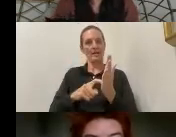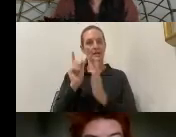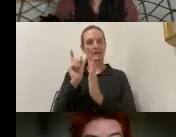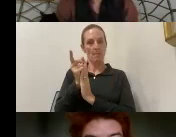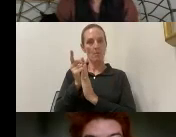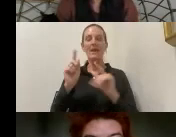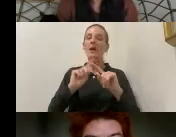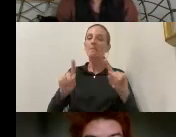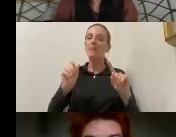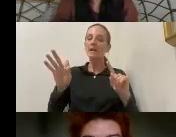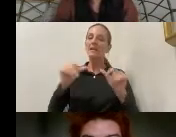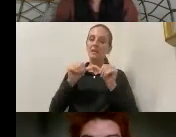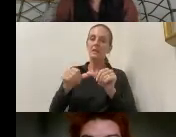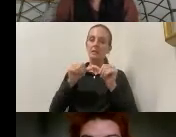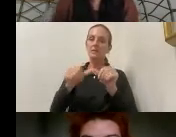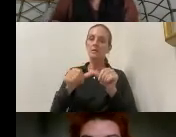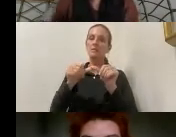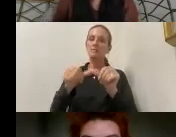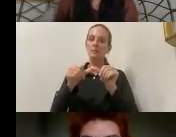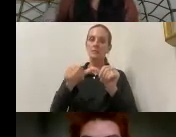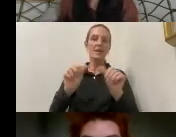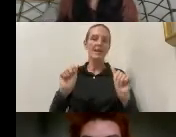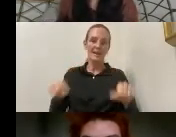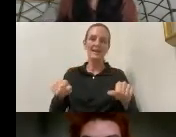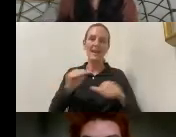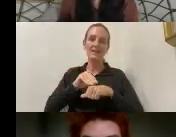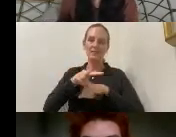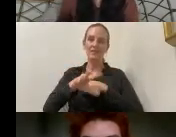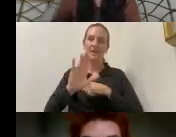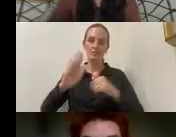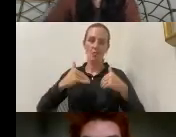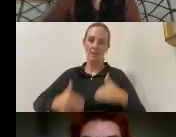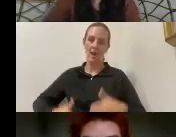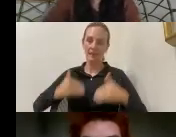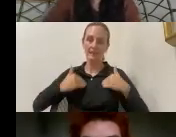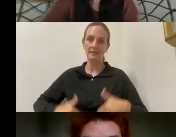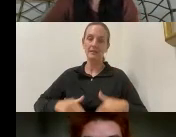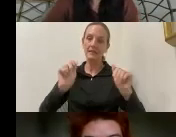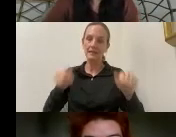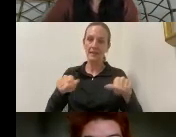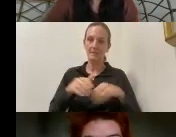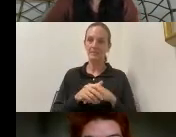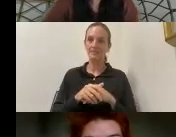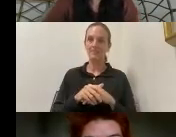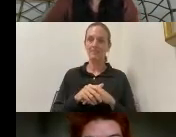a huge toll on the human body. Sorry, cats really wanting cuddles right now.